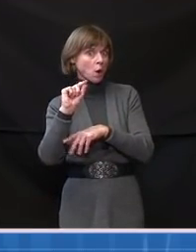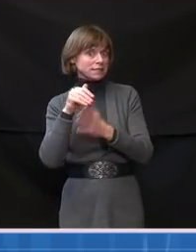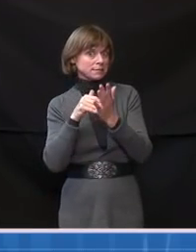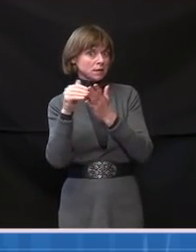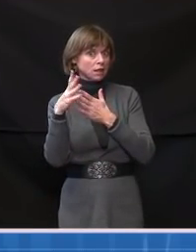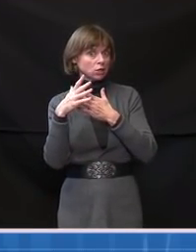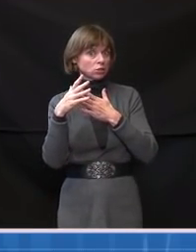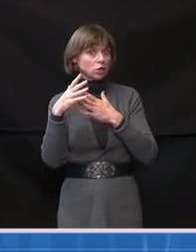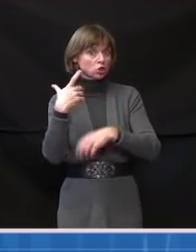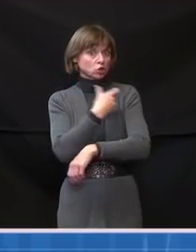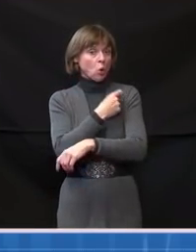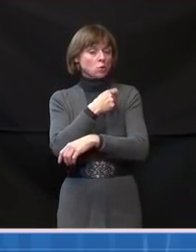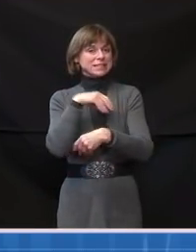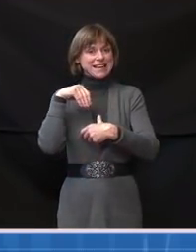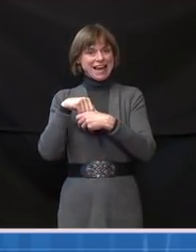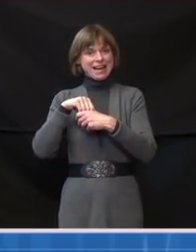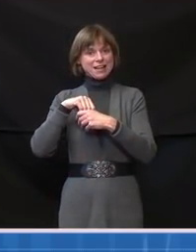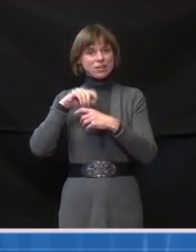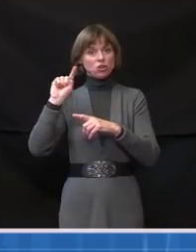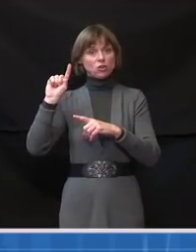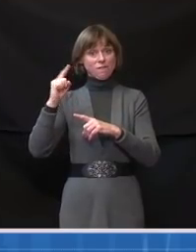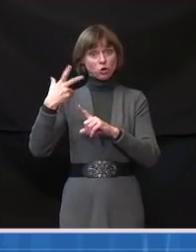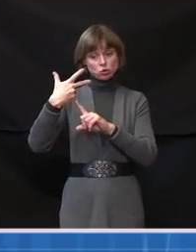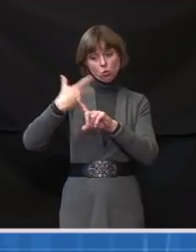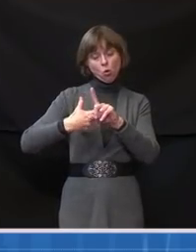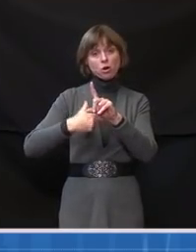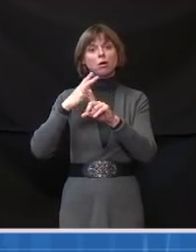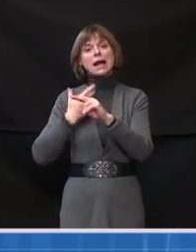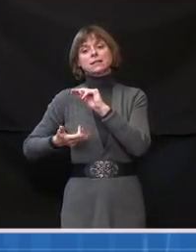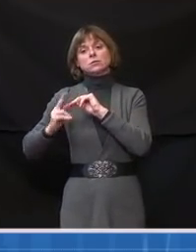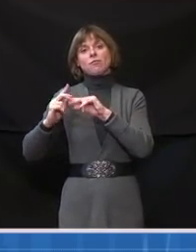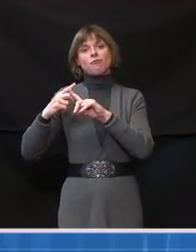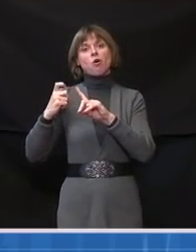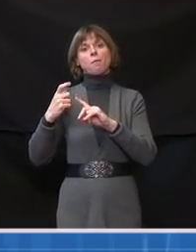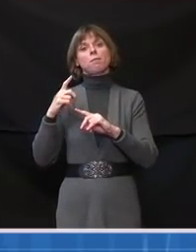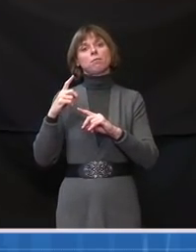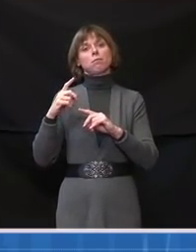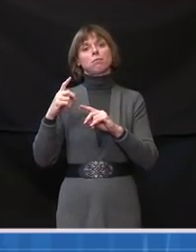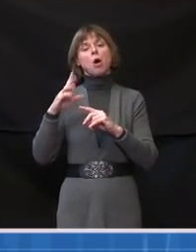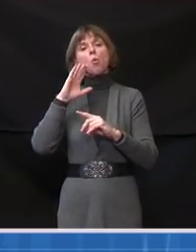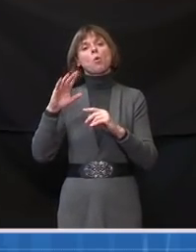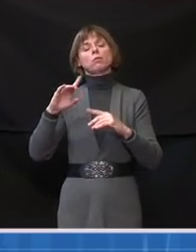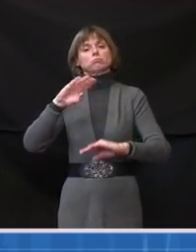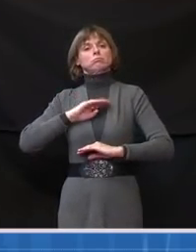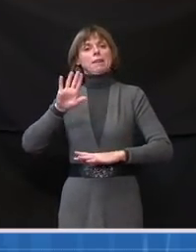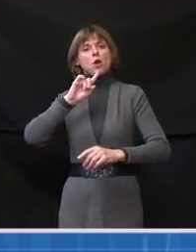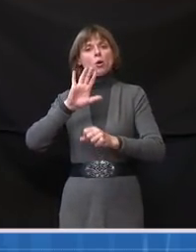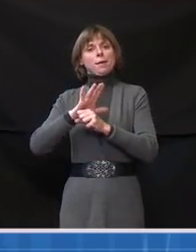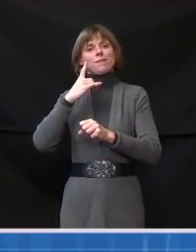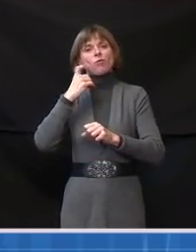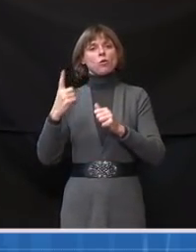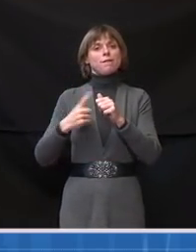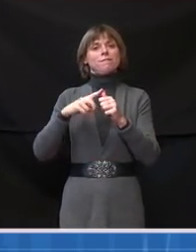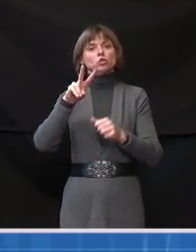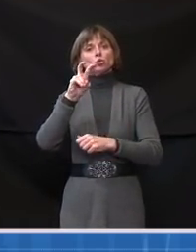up from 100 million, and that they would fulfill their commitment for their first 200 million doses by the end of May.